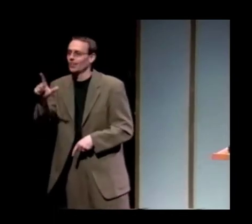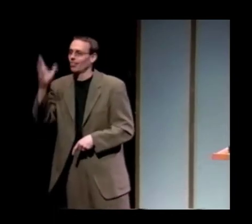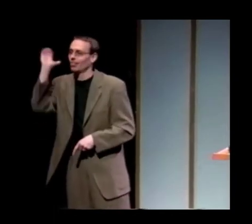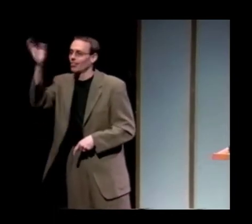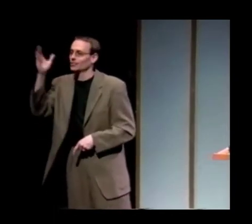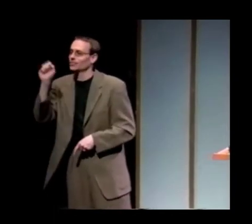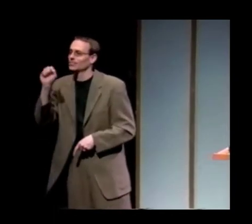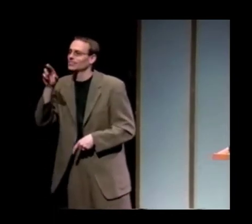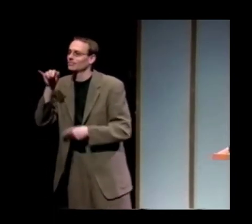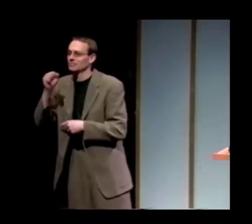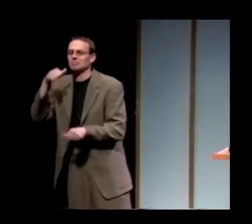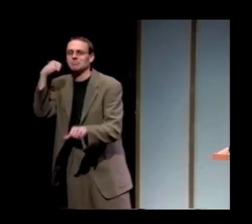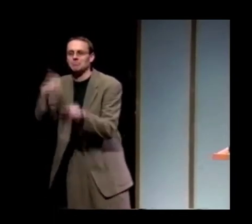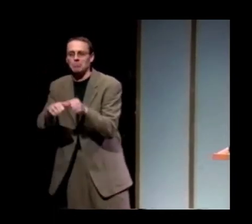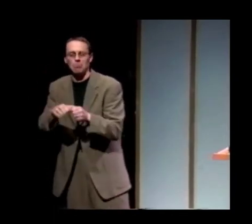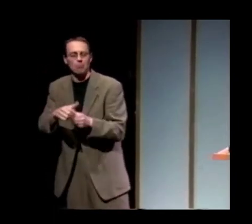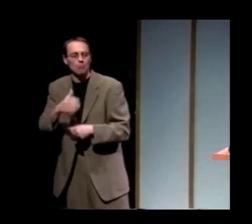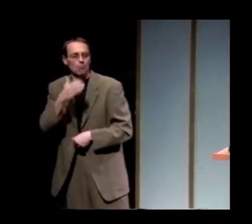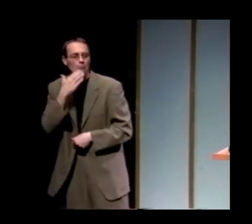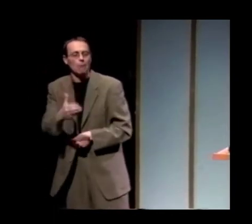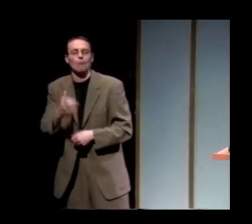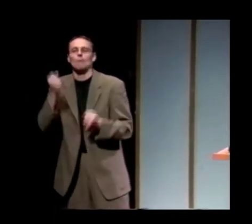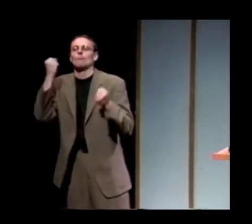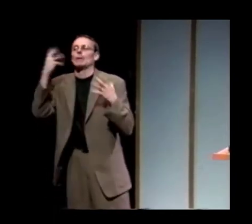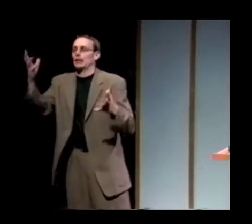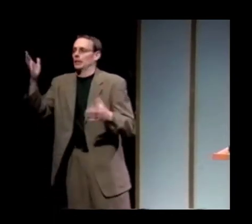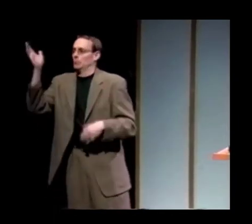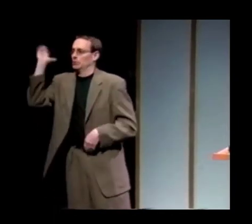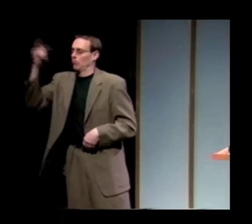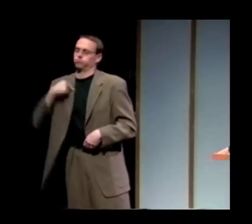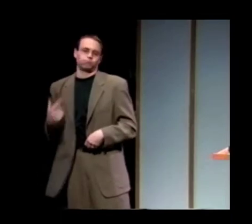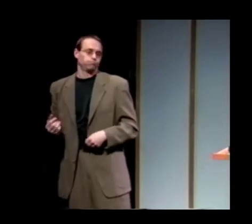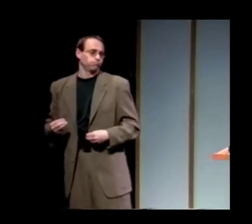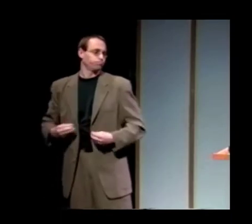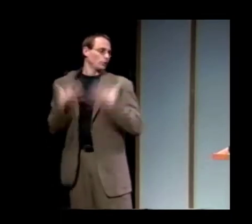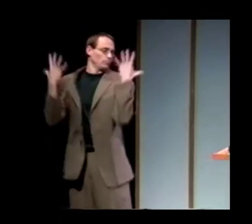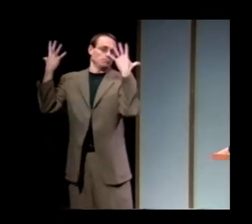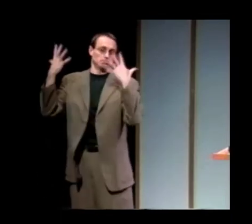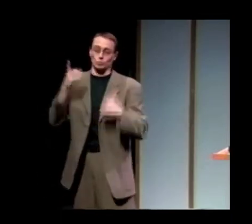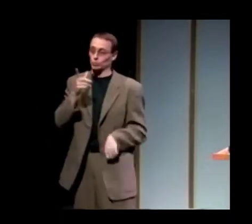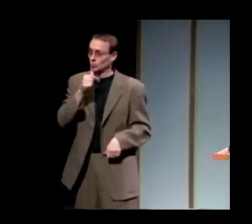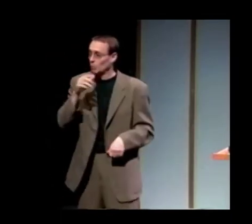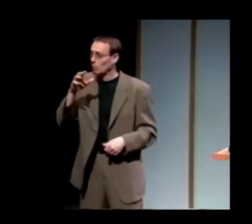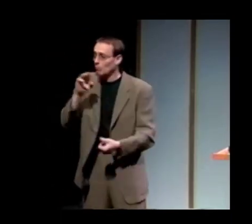I KNOW THAT I WANT TO THE ASL LECTURE SERIES OFTEN. I REMEMBER THAT WELL. THERE WERE A LOT OF PRESENTATIONS